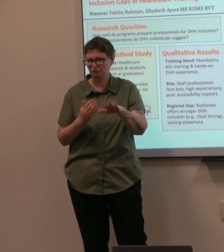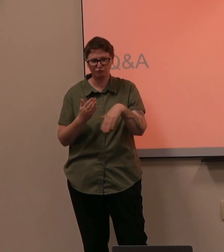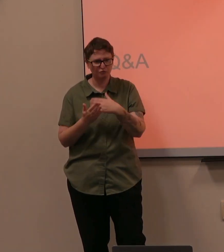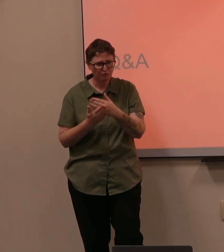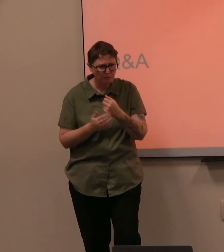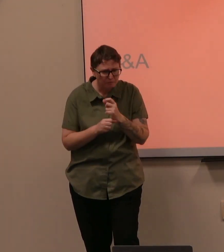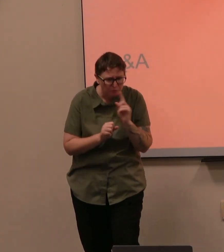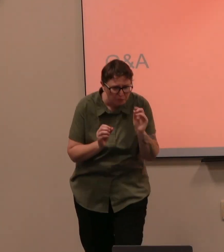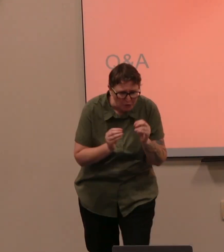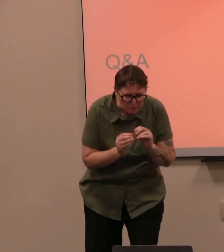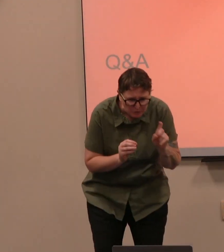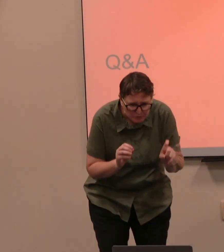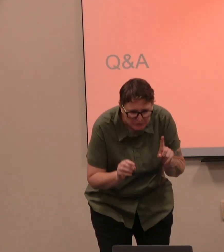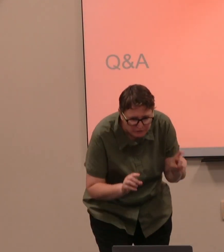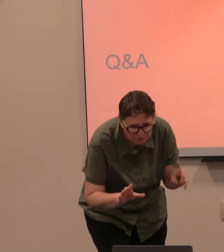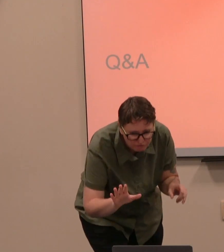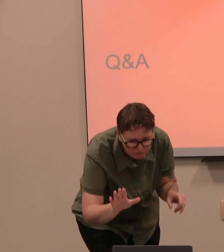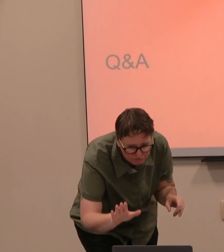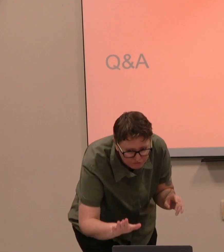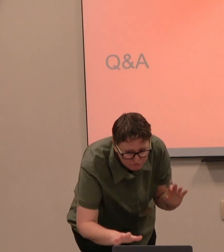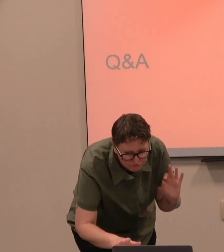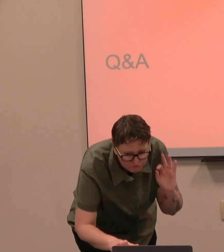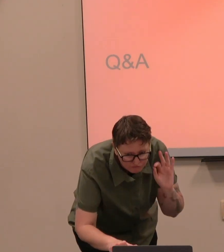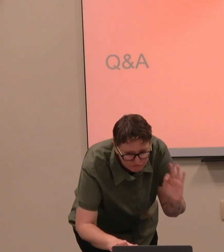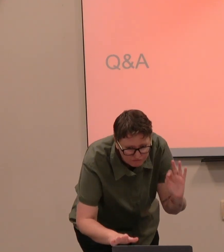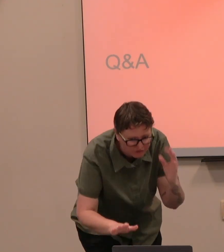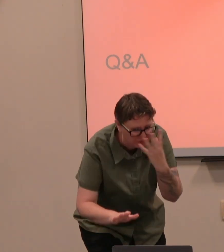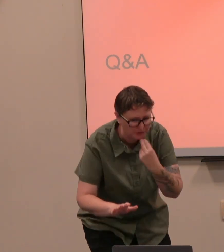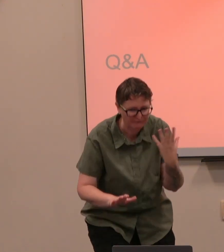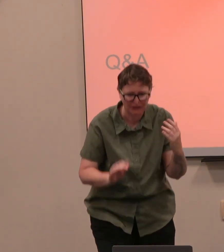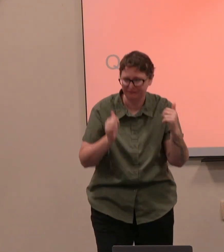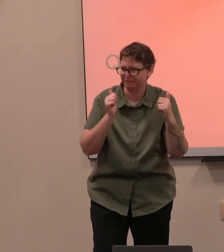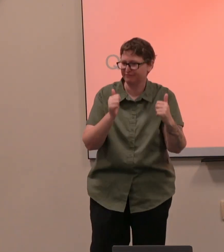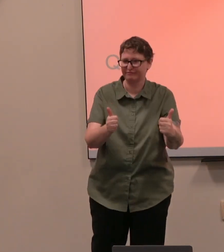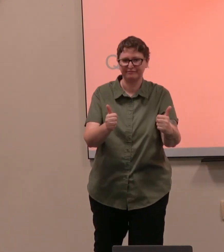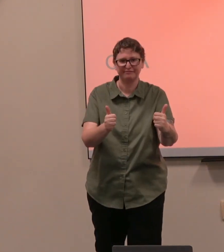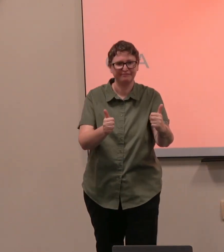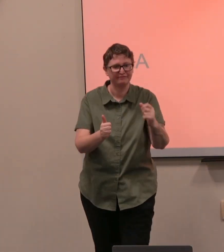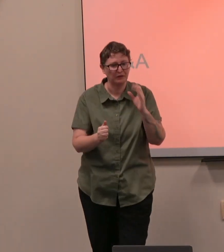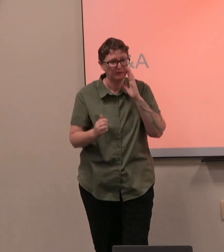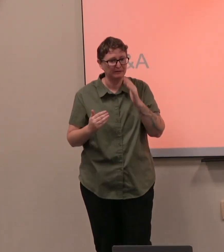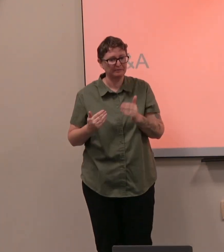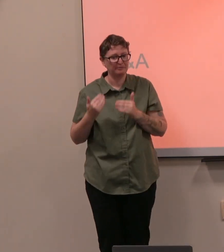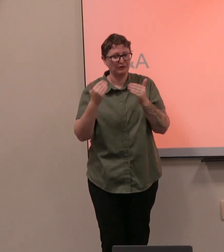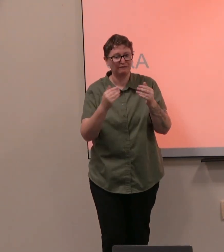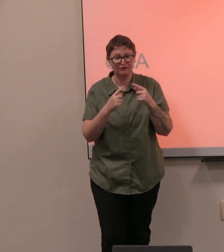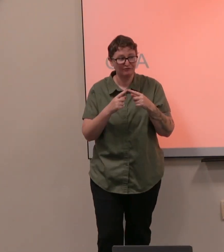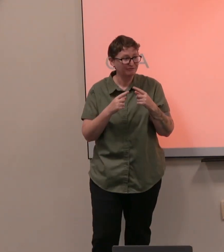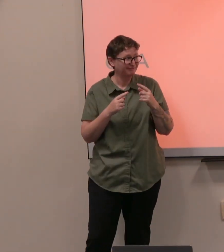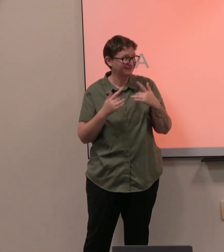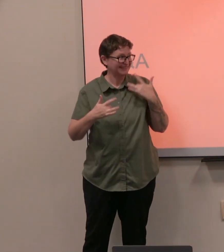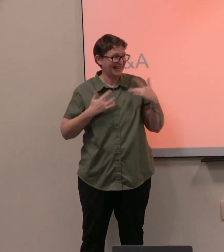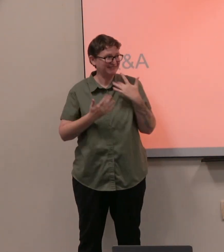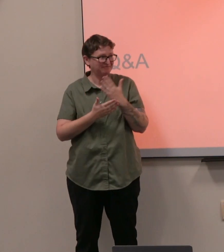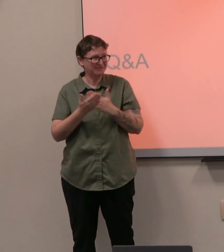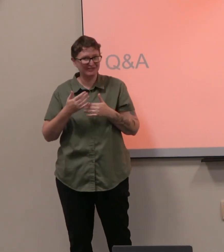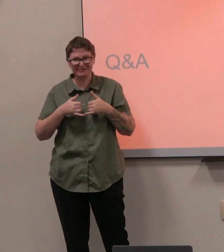This is Jenna. Okay, I think that's all. I'm just going to make sure there's no more questions in the chat. Okay, beautiful. So now we're going to